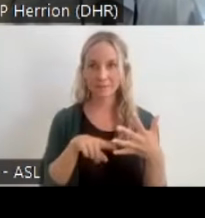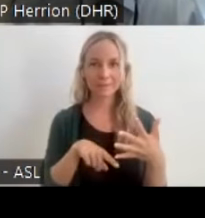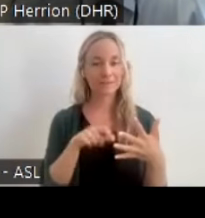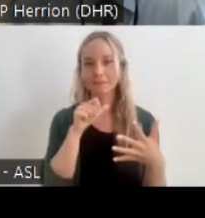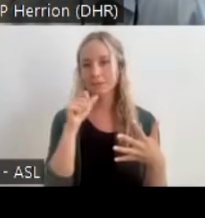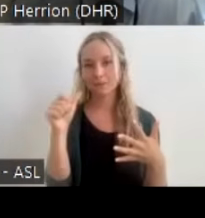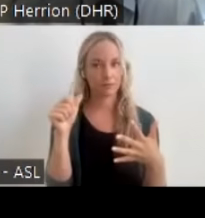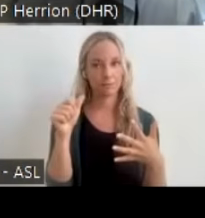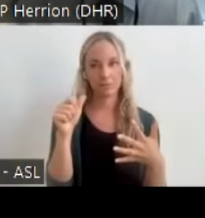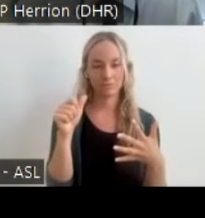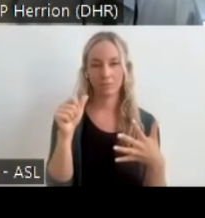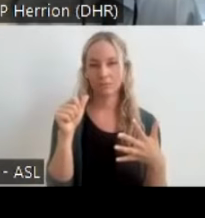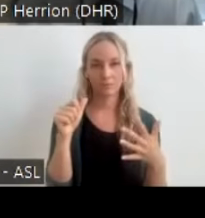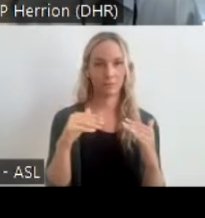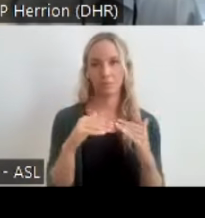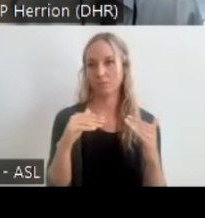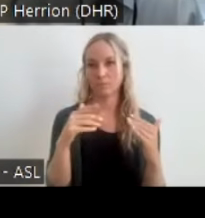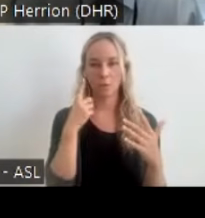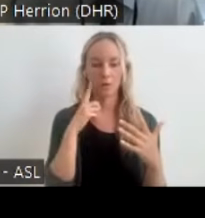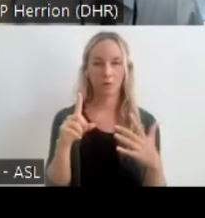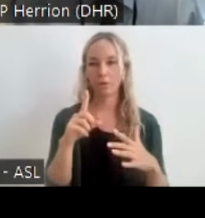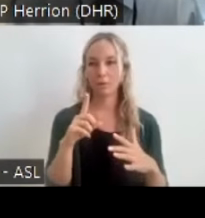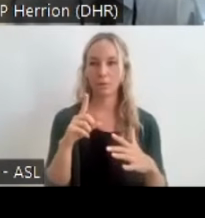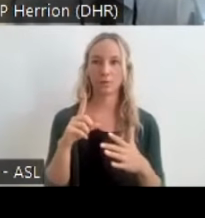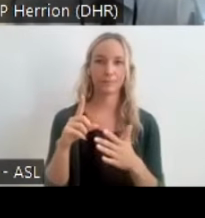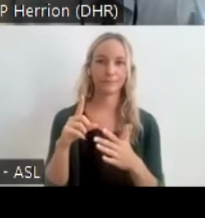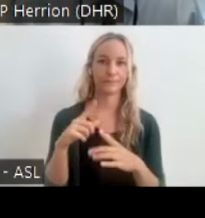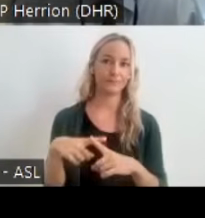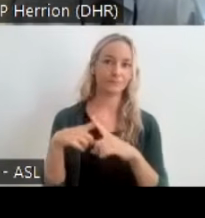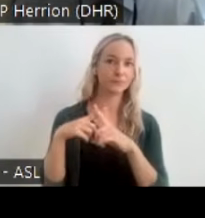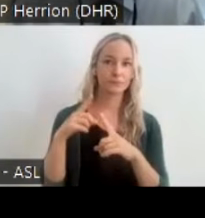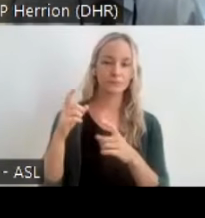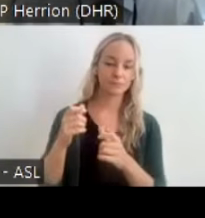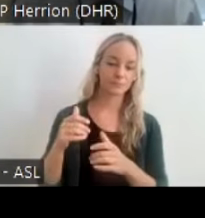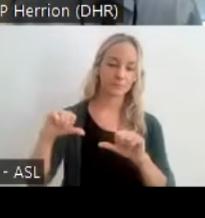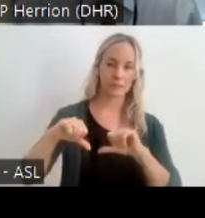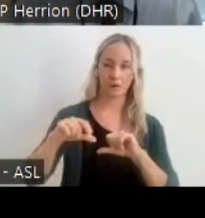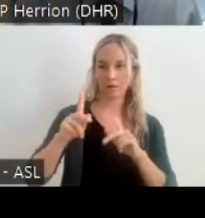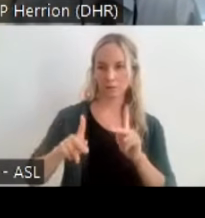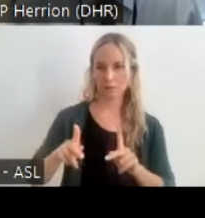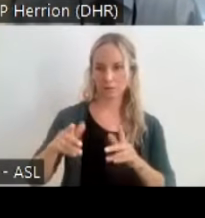and starts, you know, jumping up on the salad bar and is making a mess of things, then we can have the dog being put